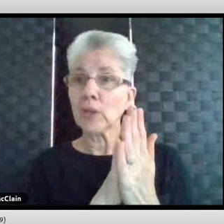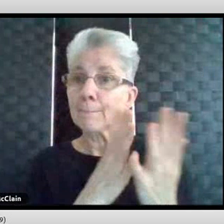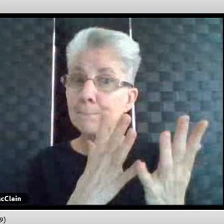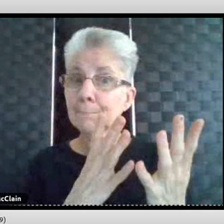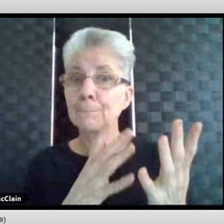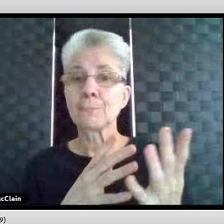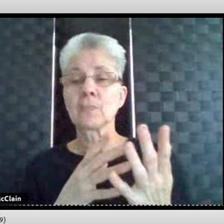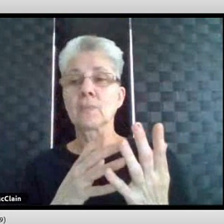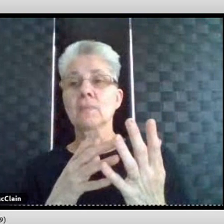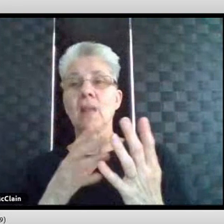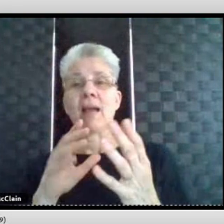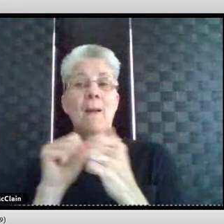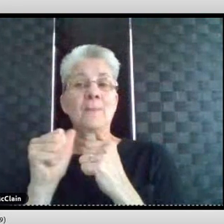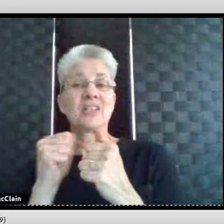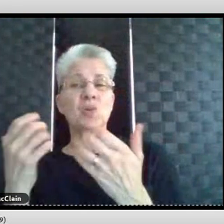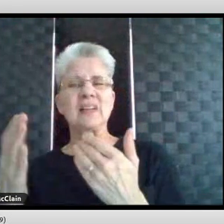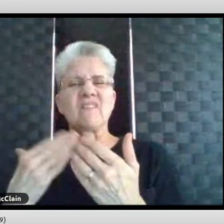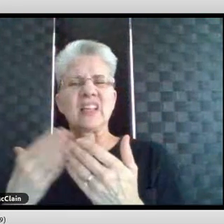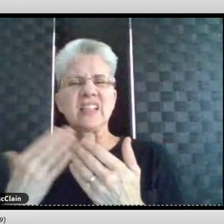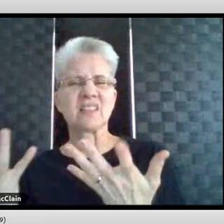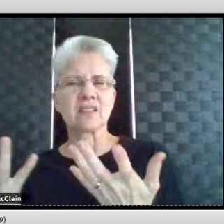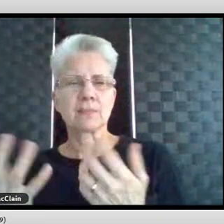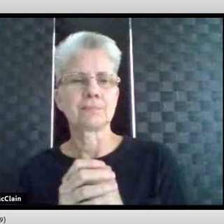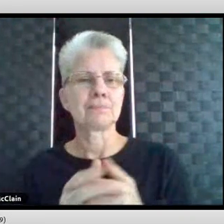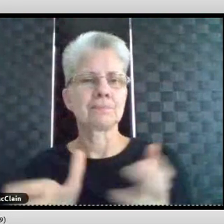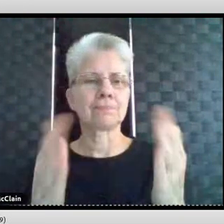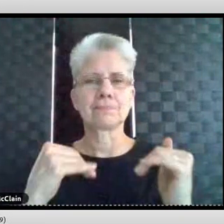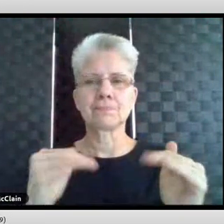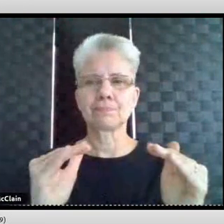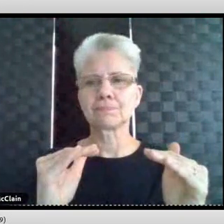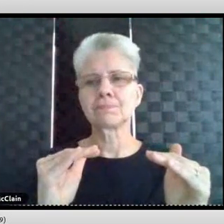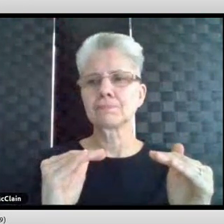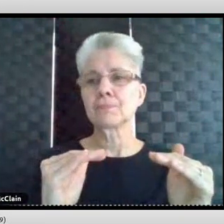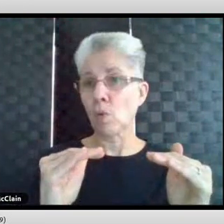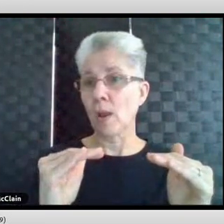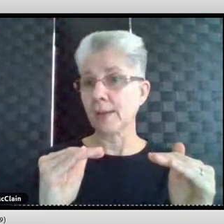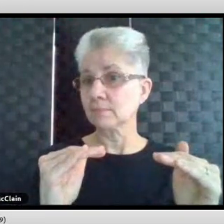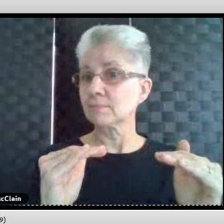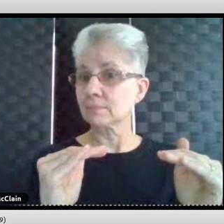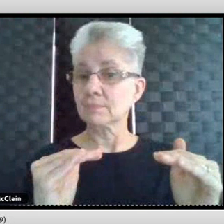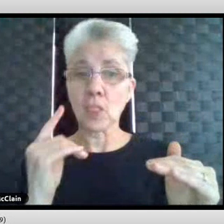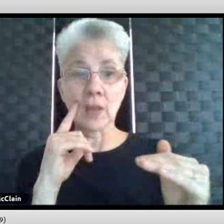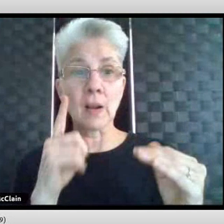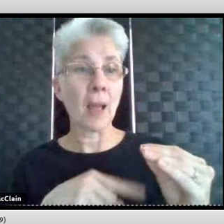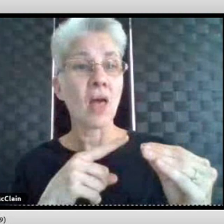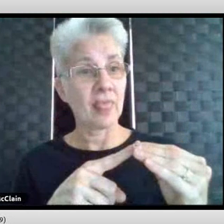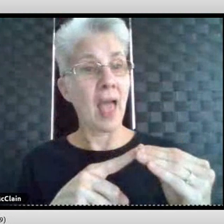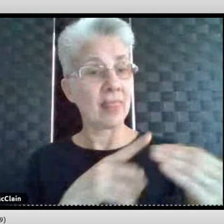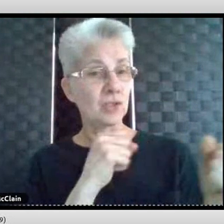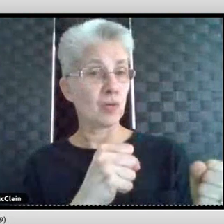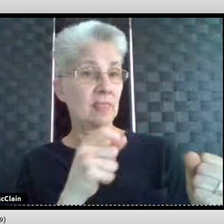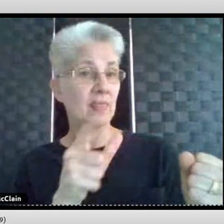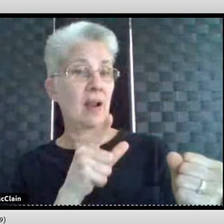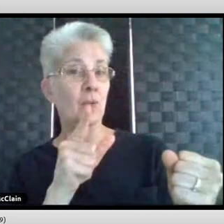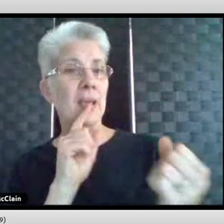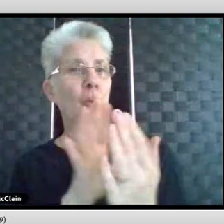The competition is convenience. Right? If you think about the strength of the library being relationships,